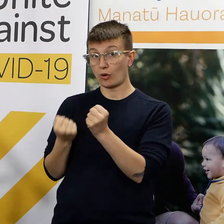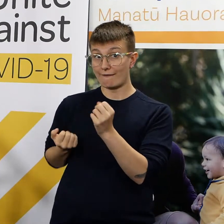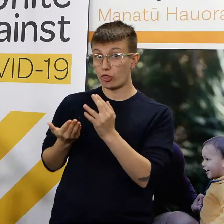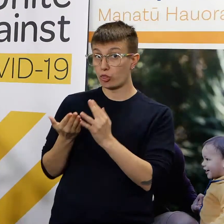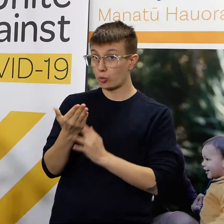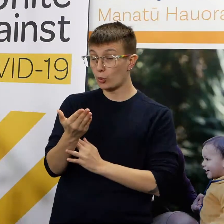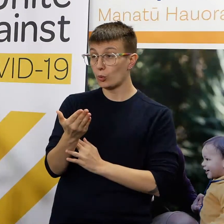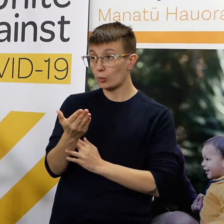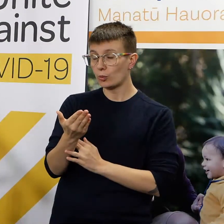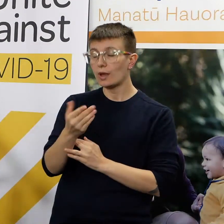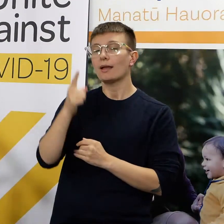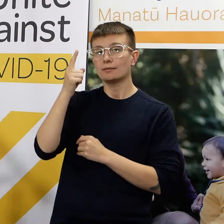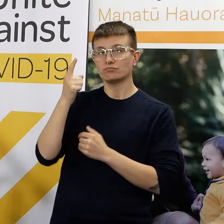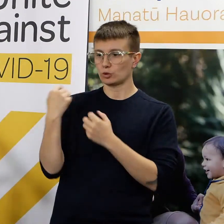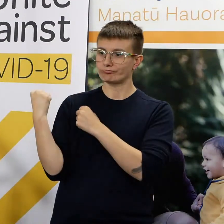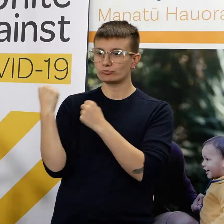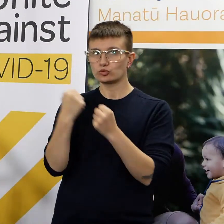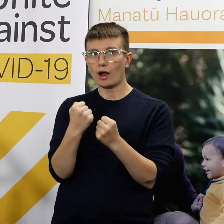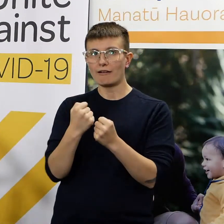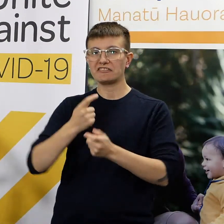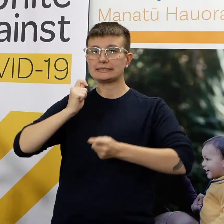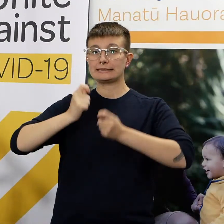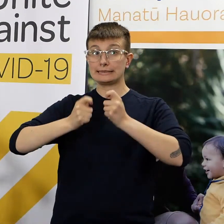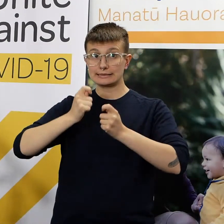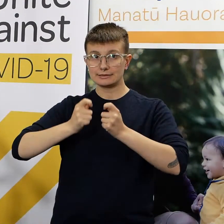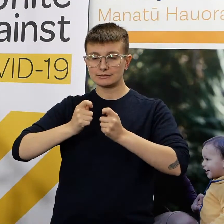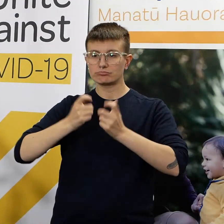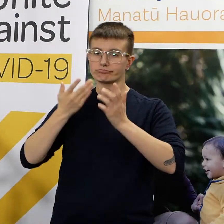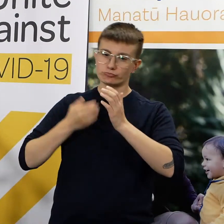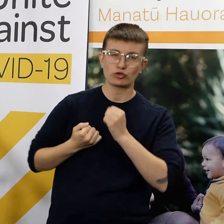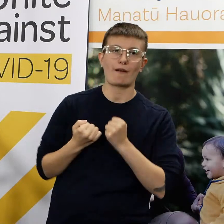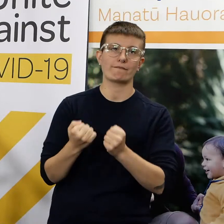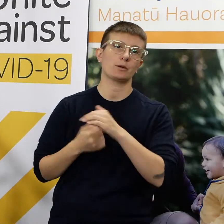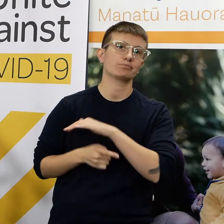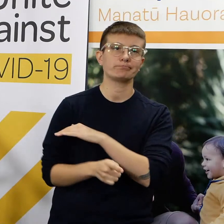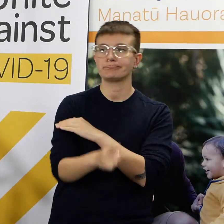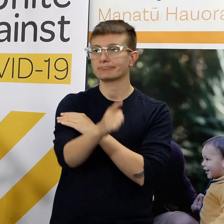were using full PPE. Now, following the positive result